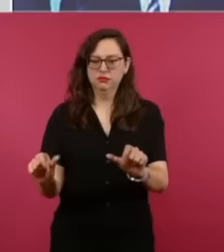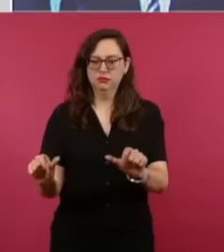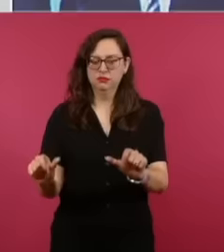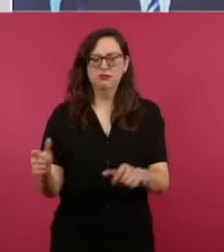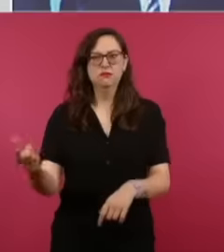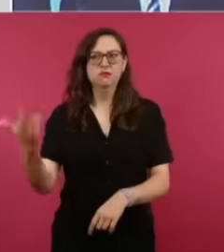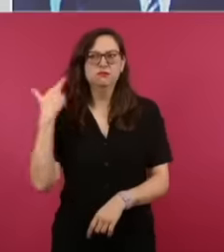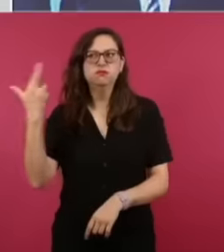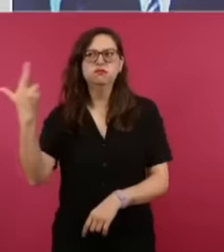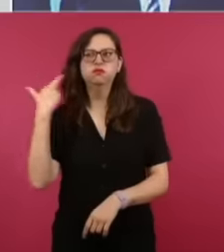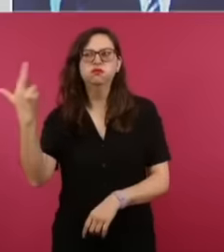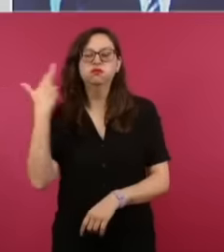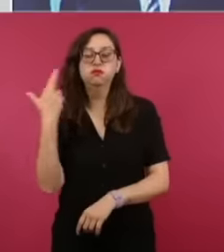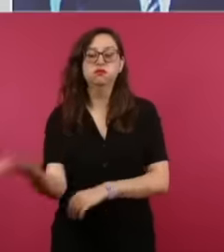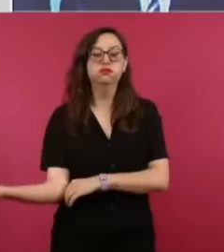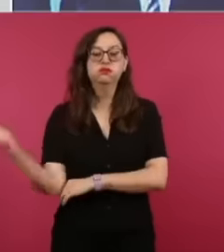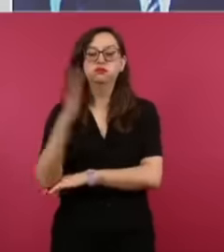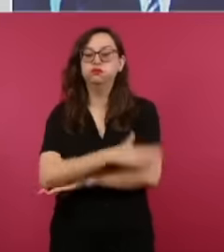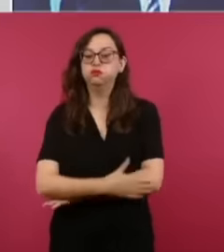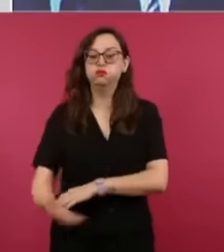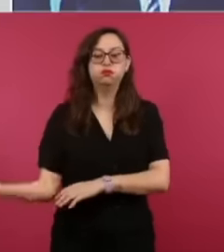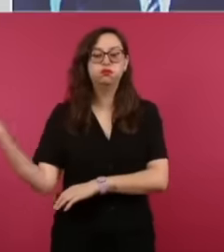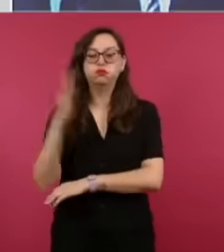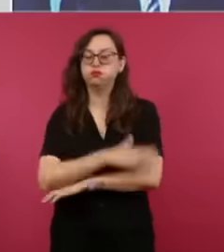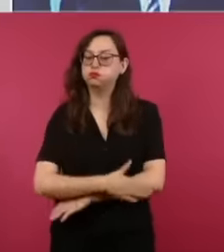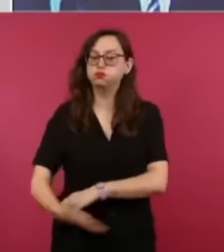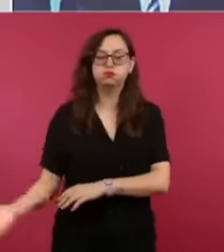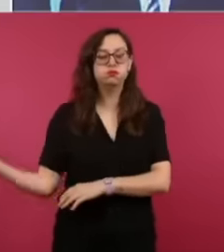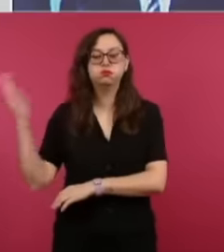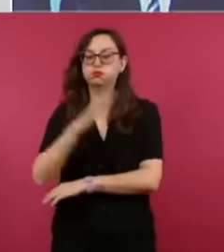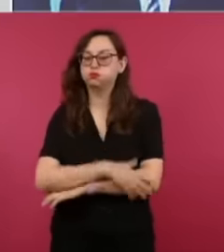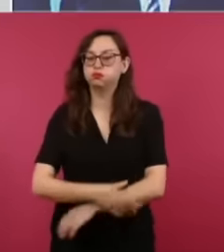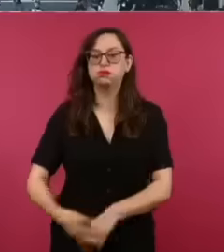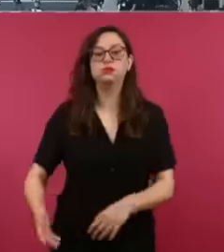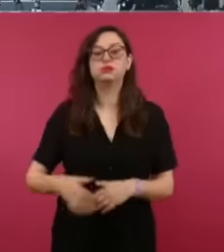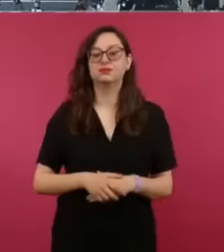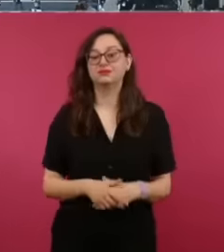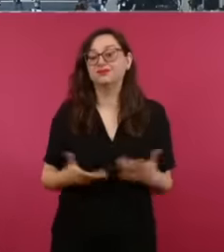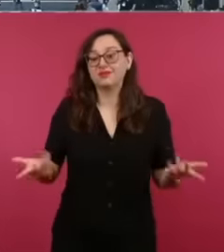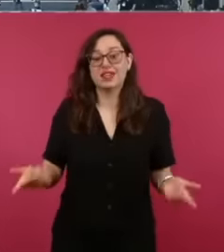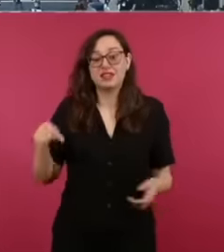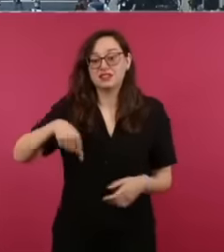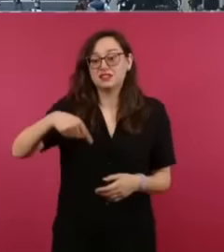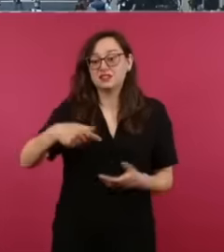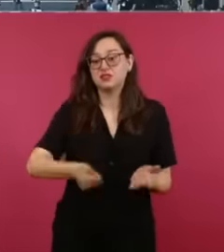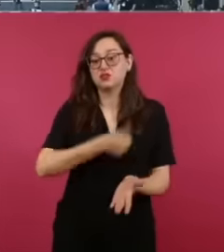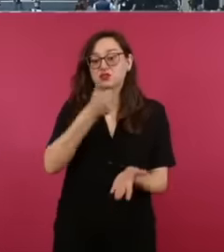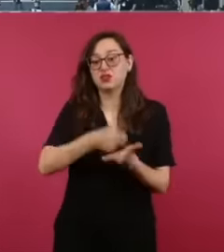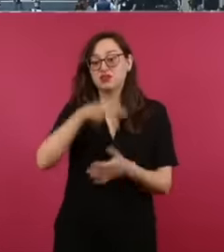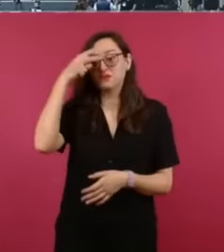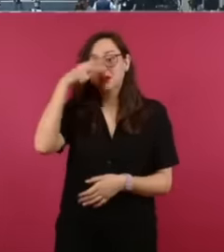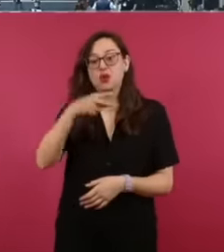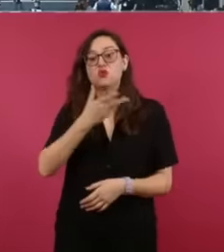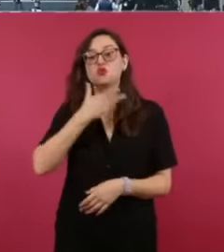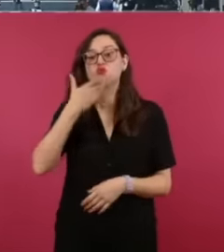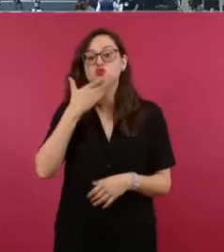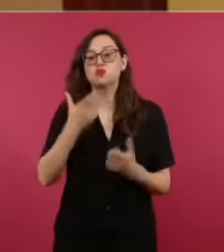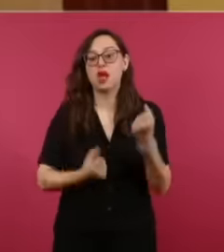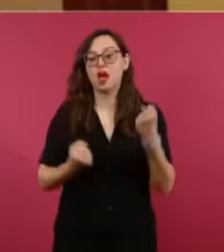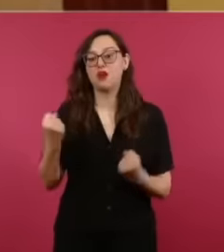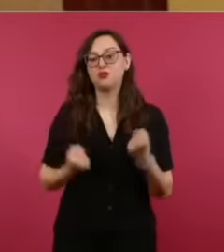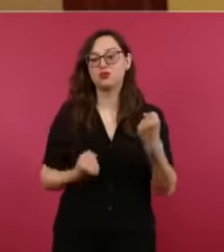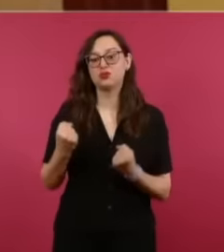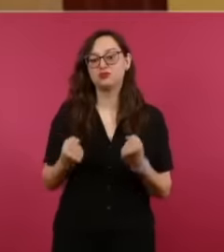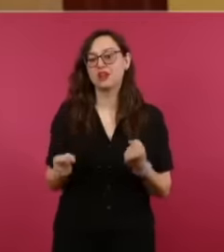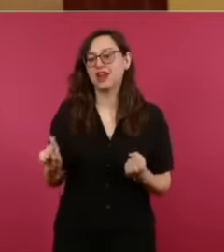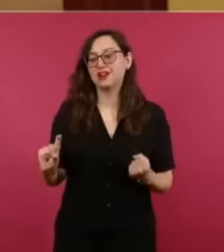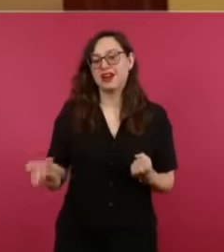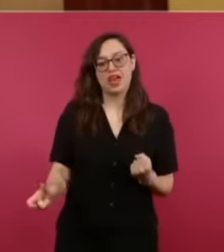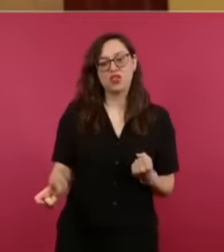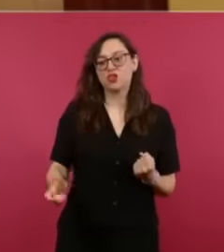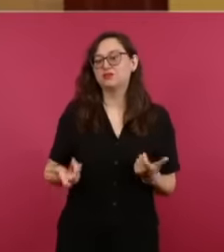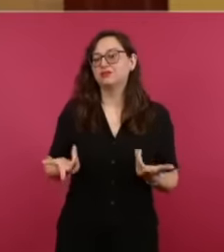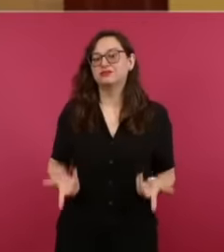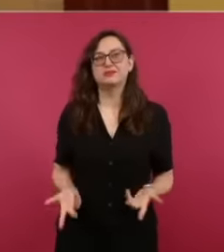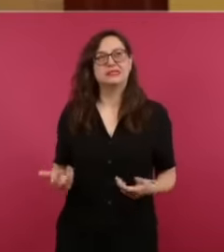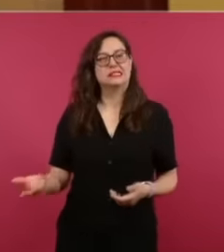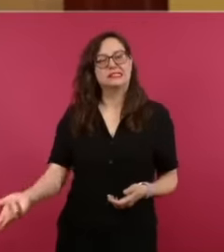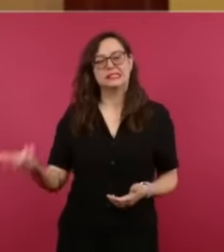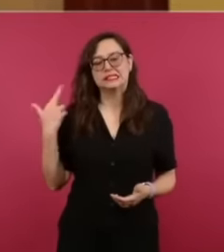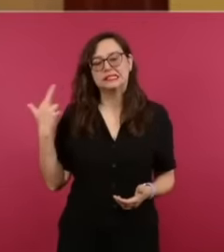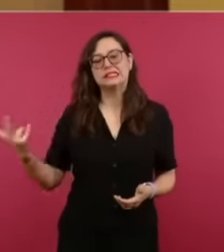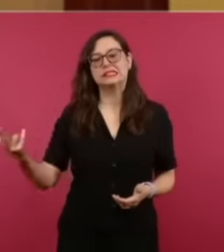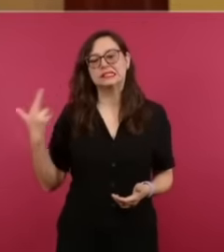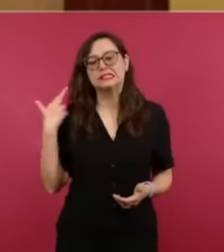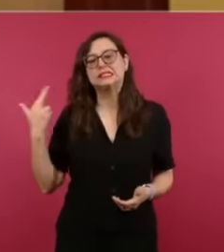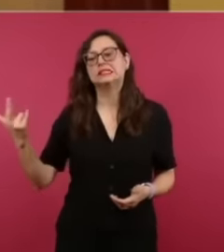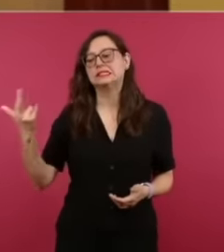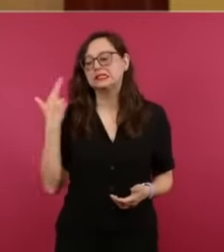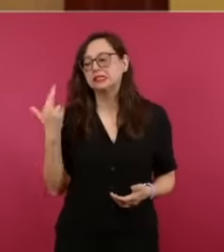in the city the car is used a lot so you have to have the radio on and